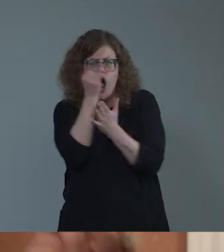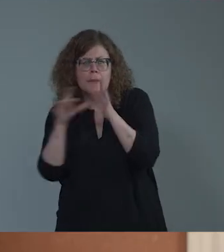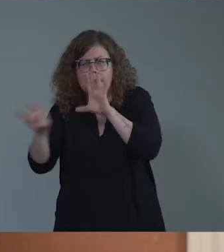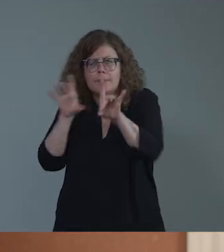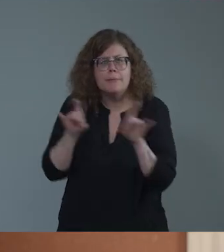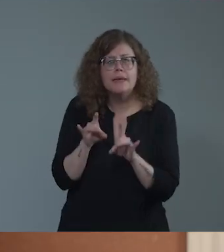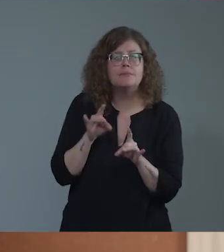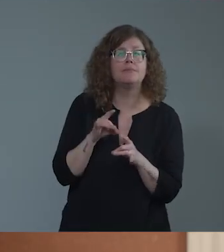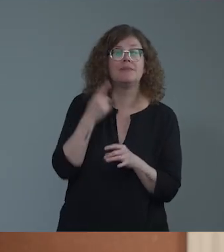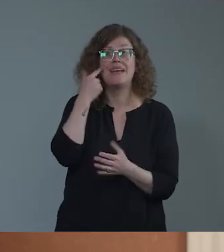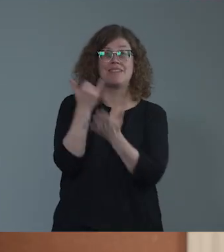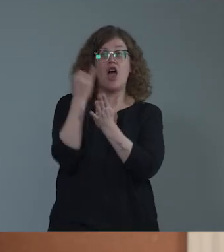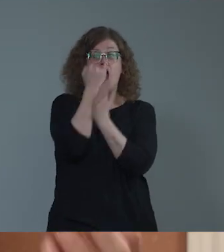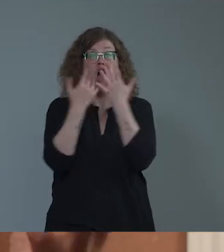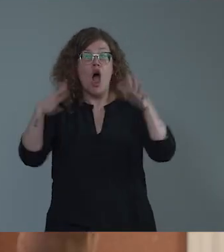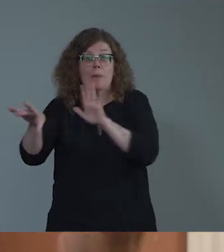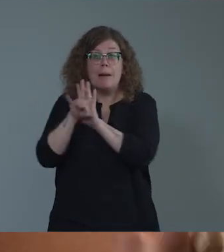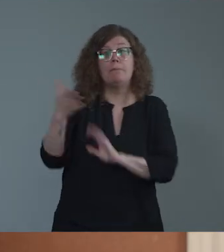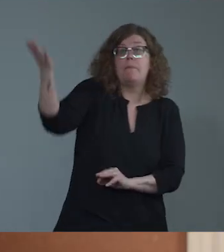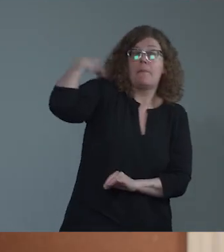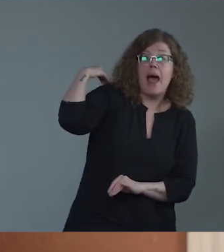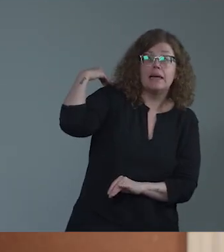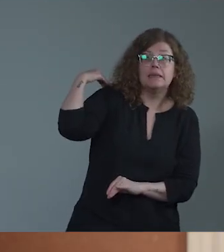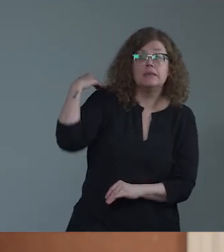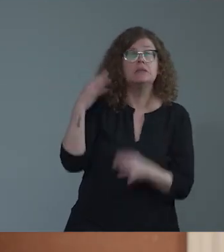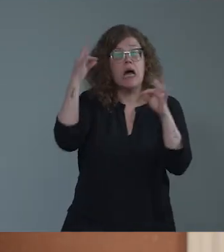So directories and rosters are where artists can either sign up on their own